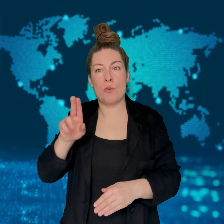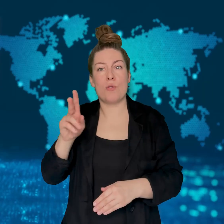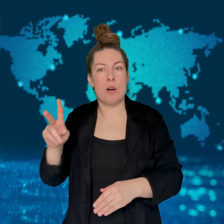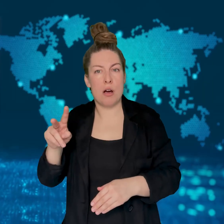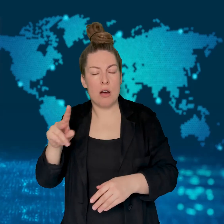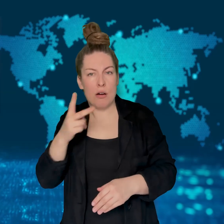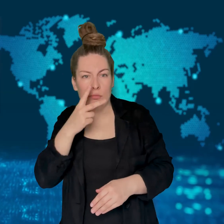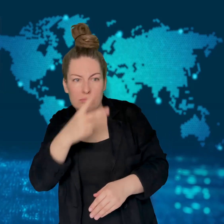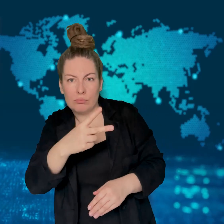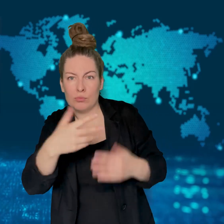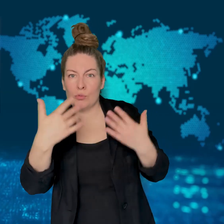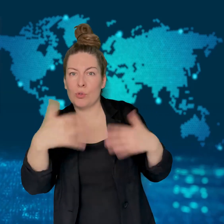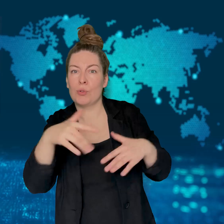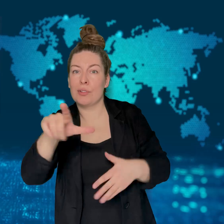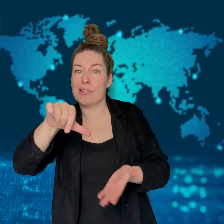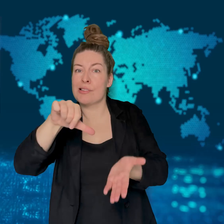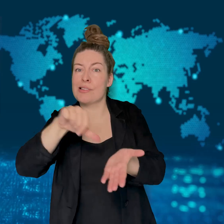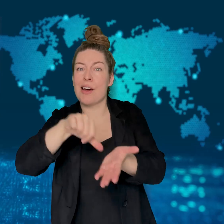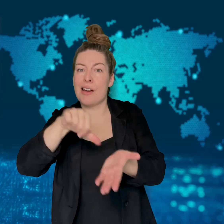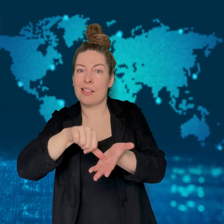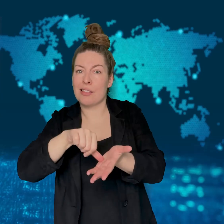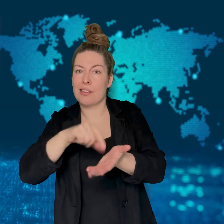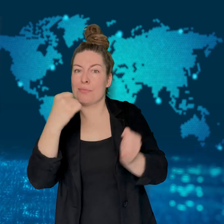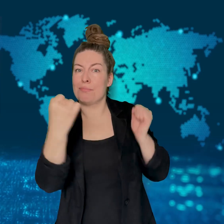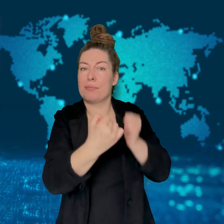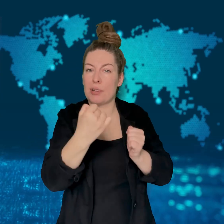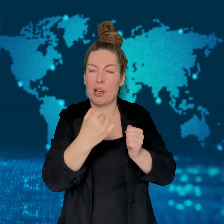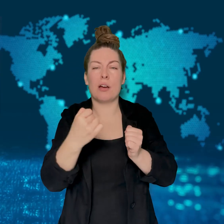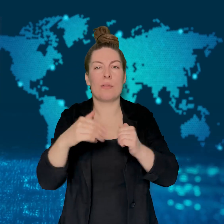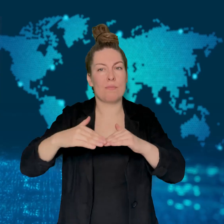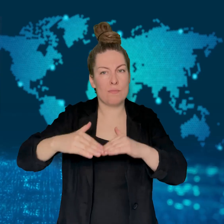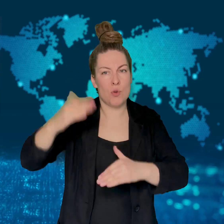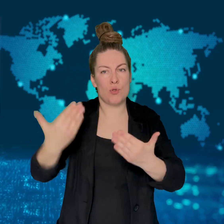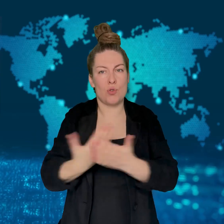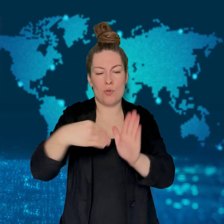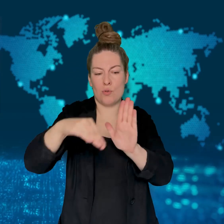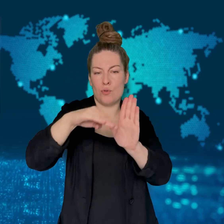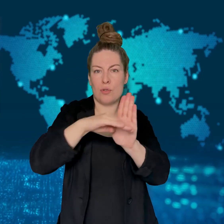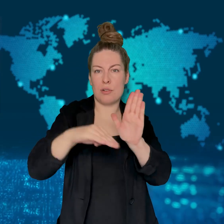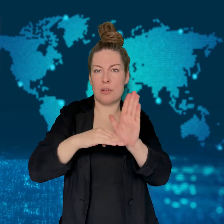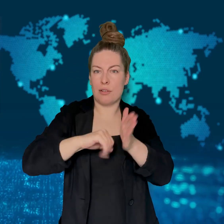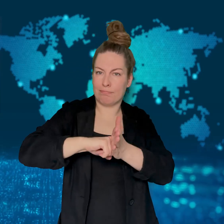new sanctions on the country.